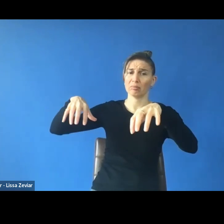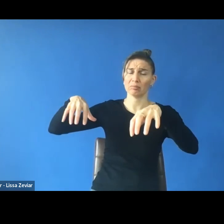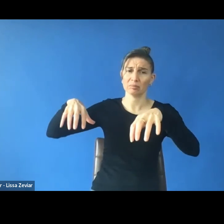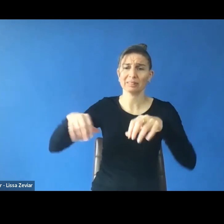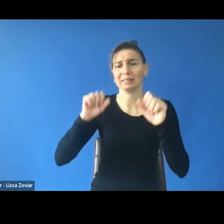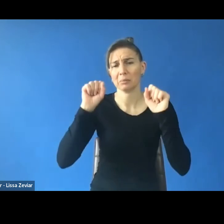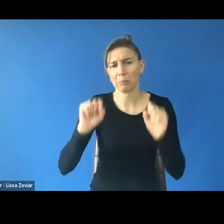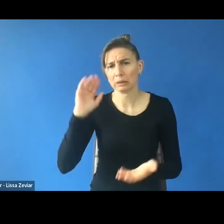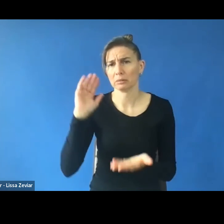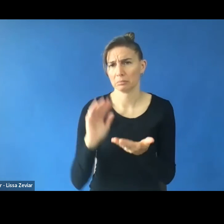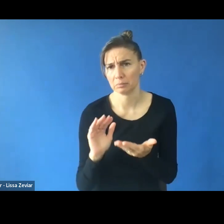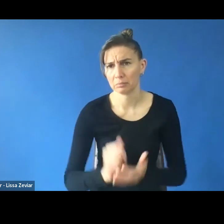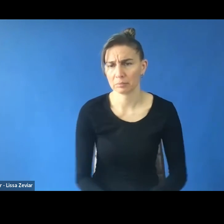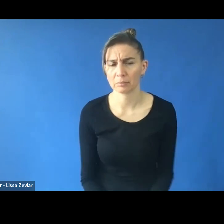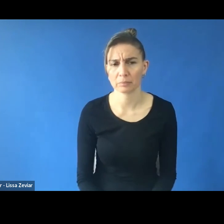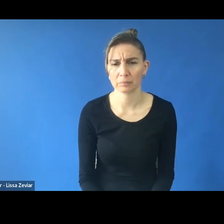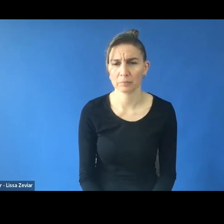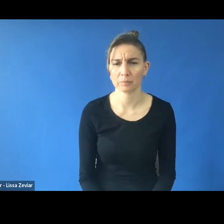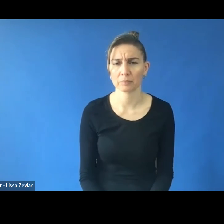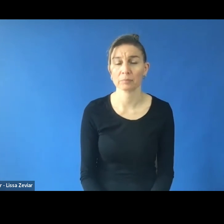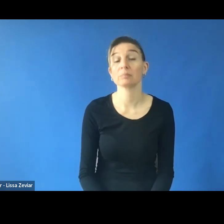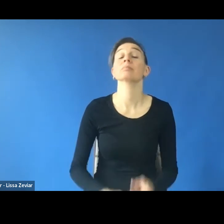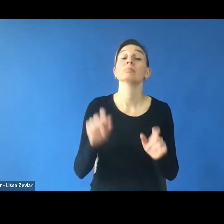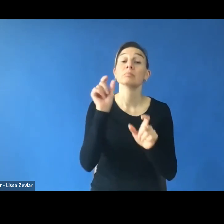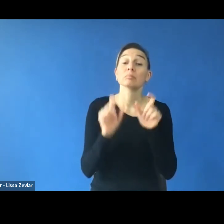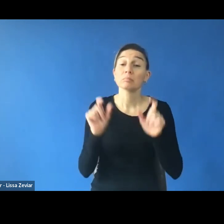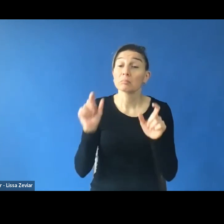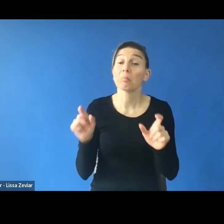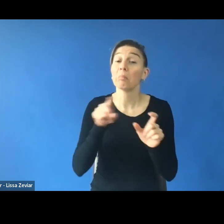Meaningful engagement of the design process is